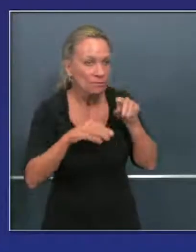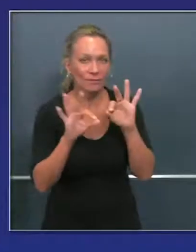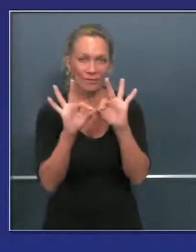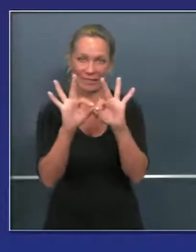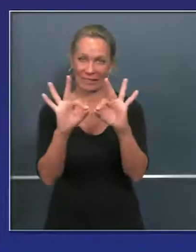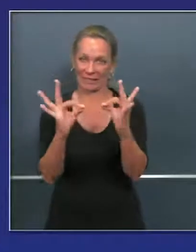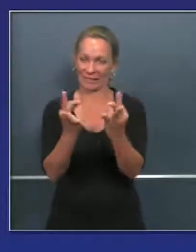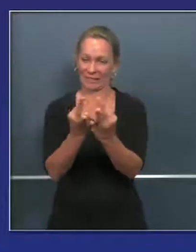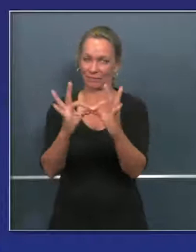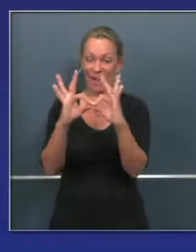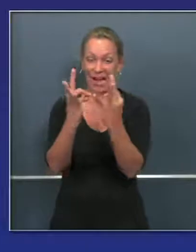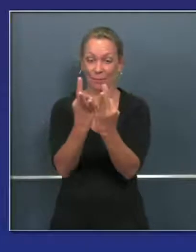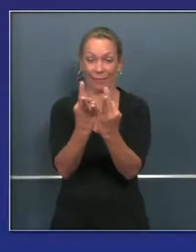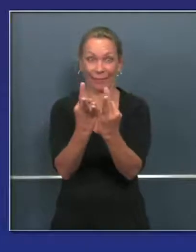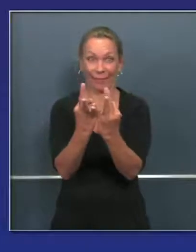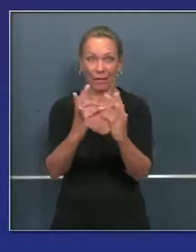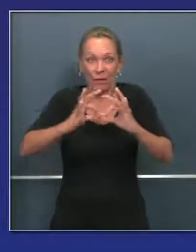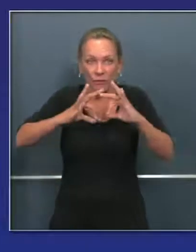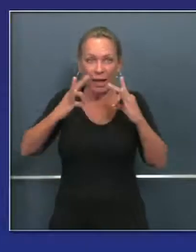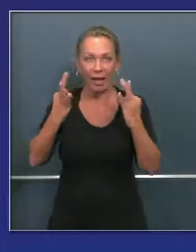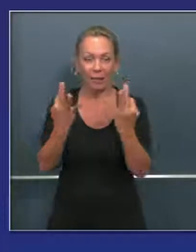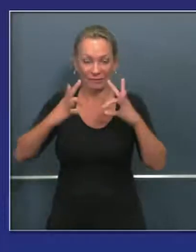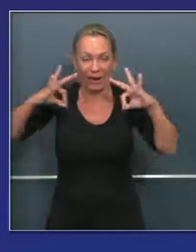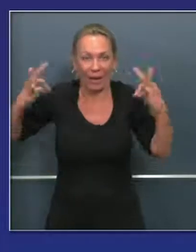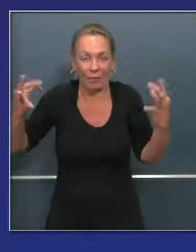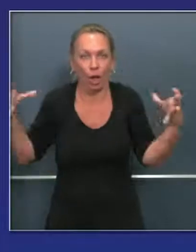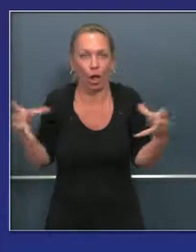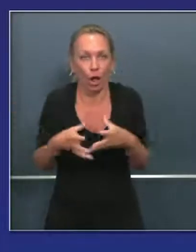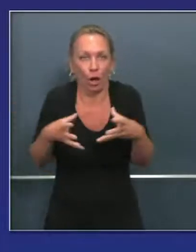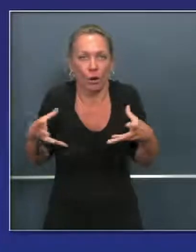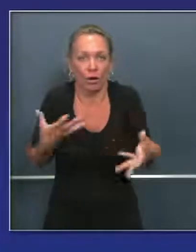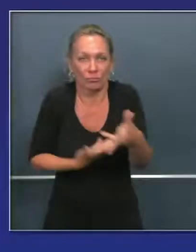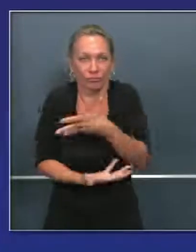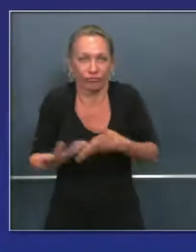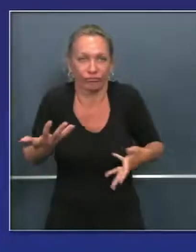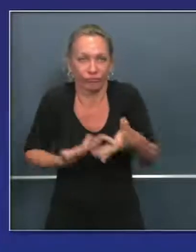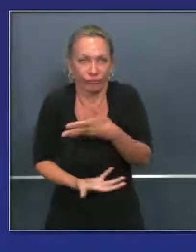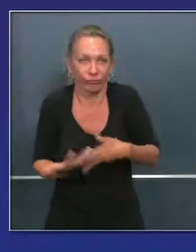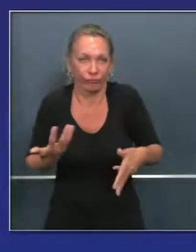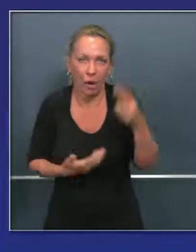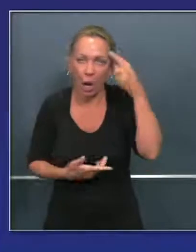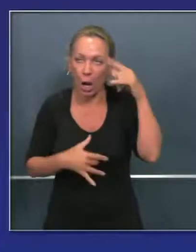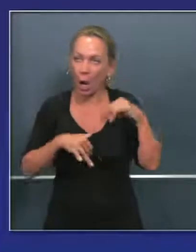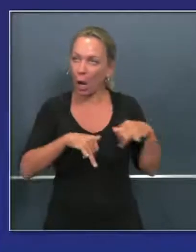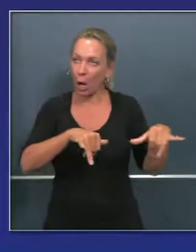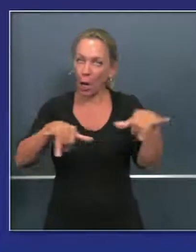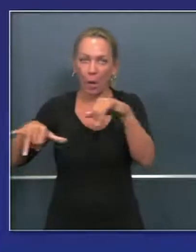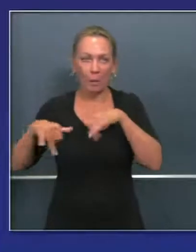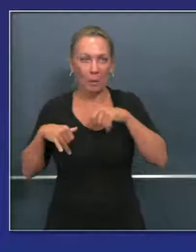and we have eight counties as I said on top of those that we have mandated the closure that